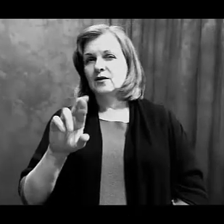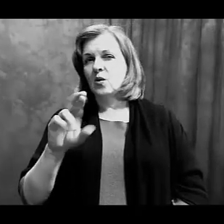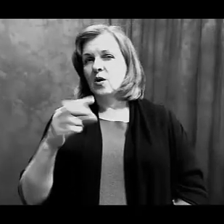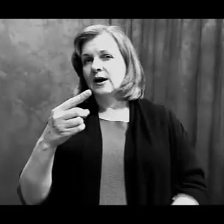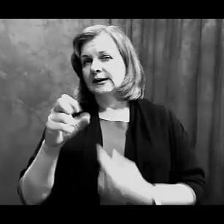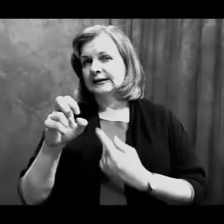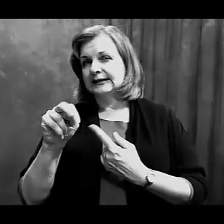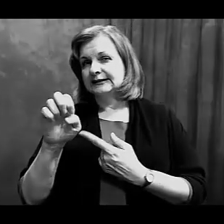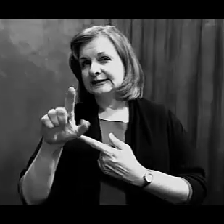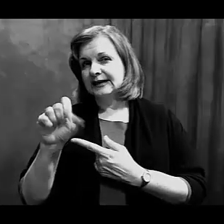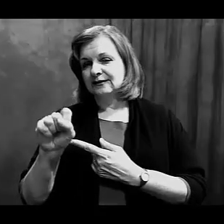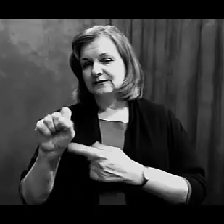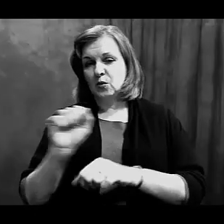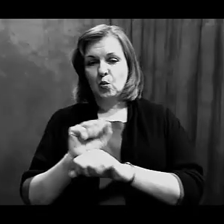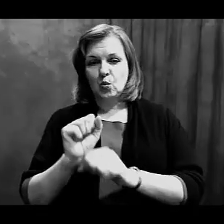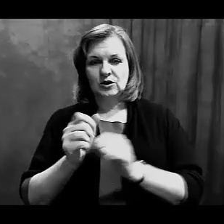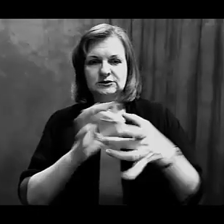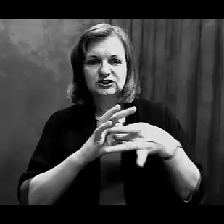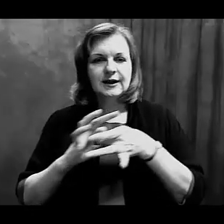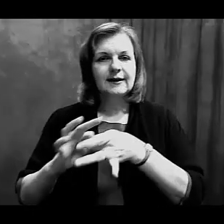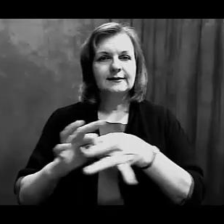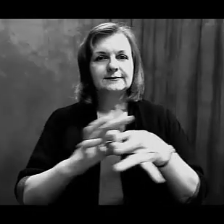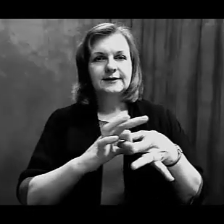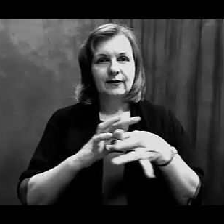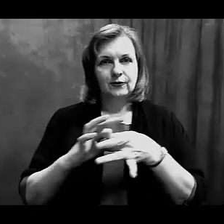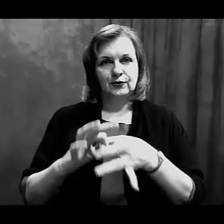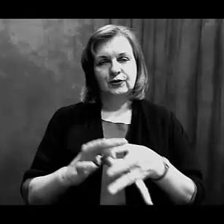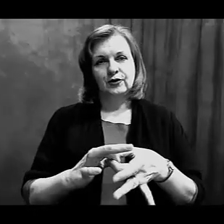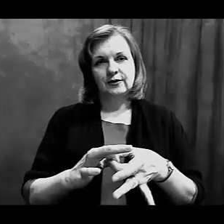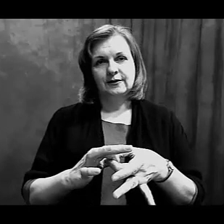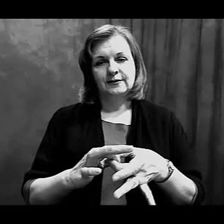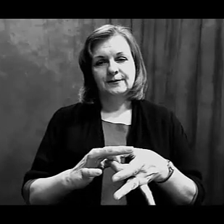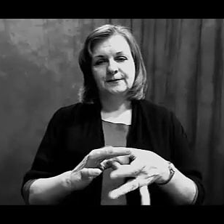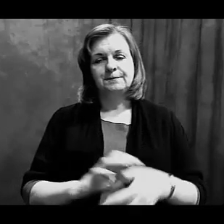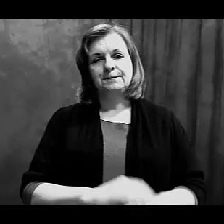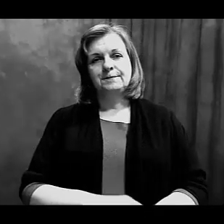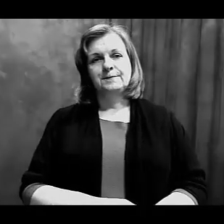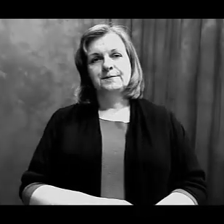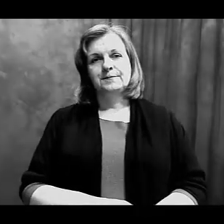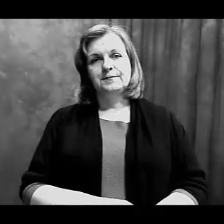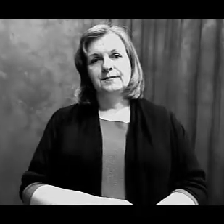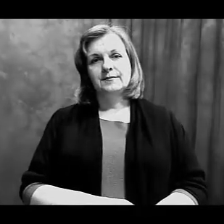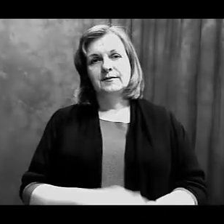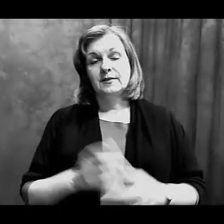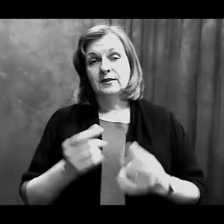because the organelles have to work together the organelles are working together